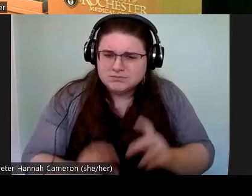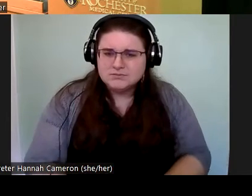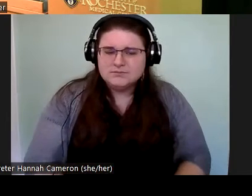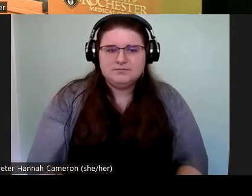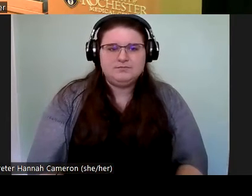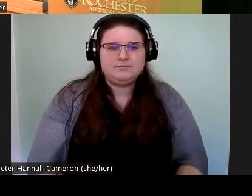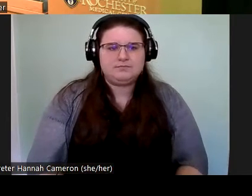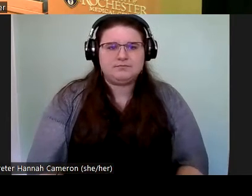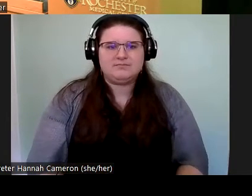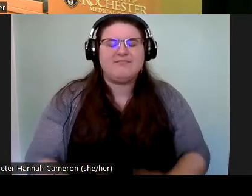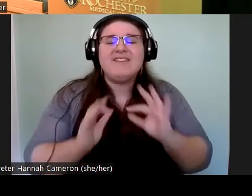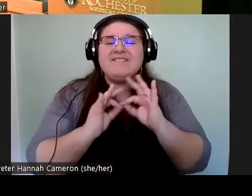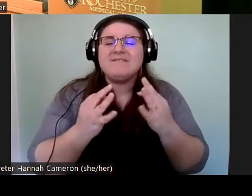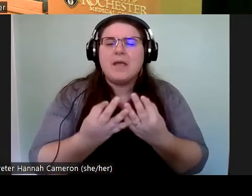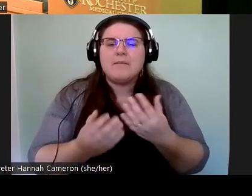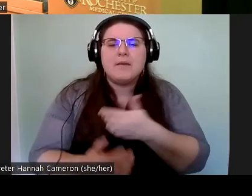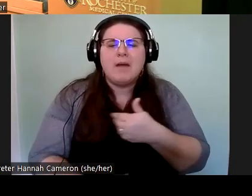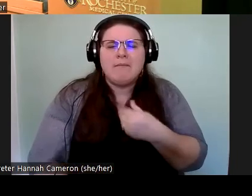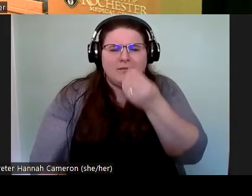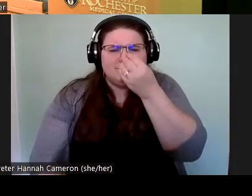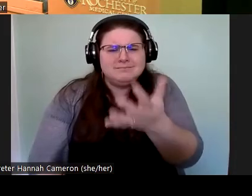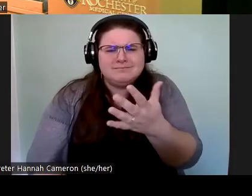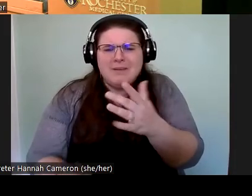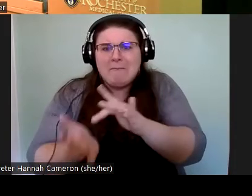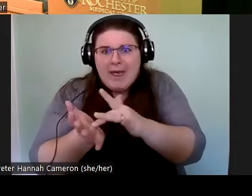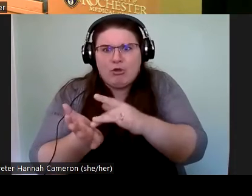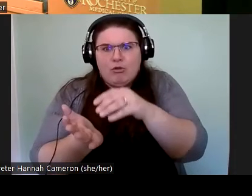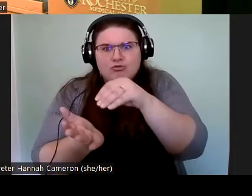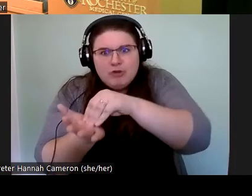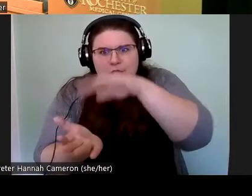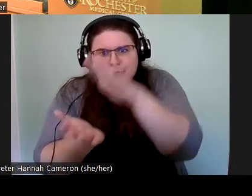want to see the written records they have no desire to see that at all so when you look at